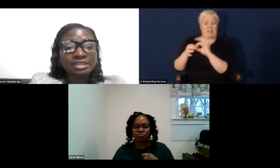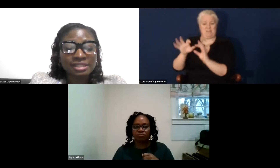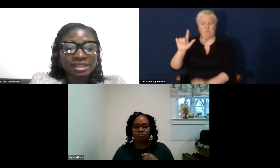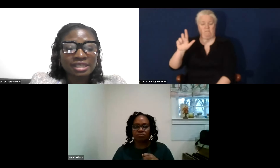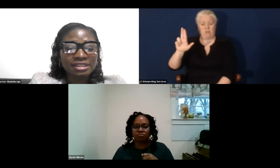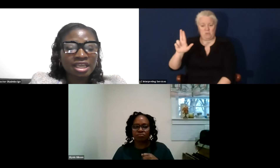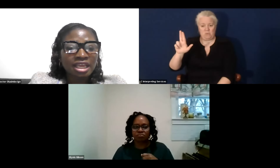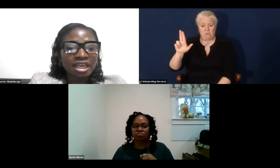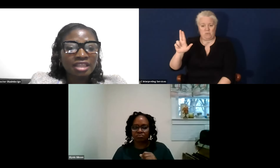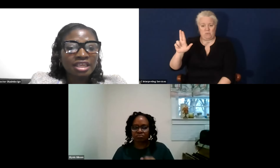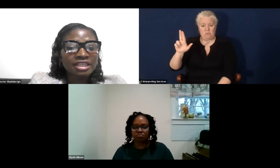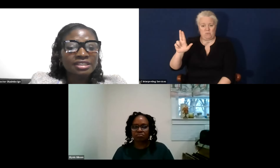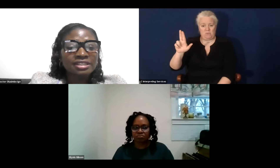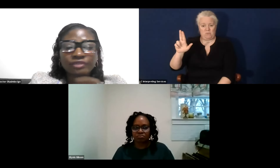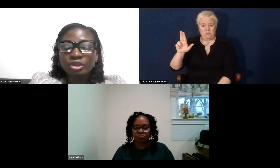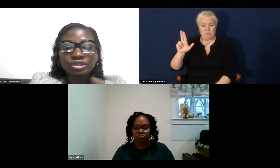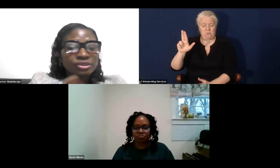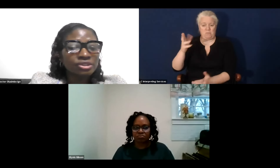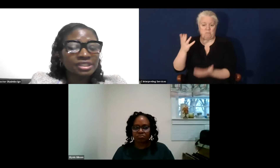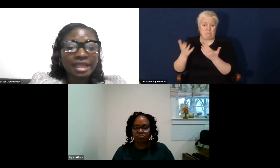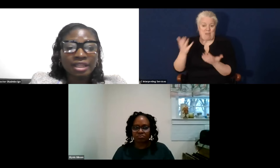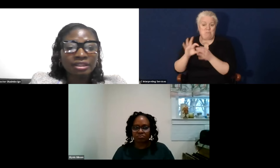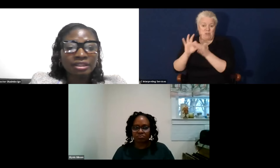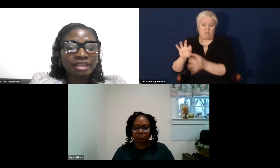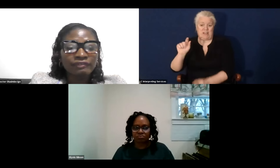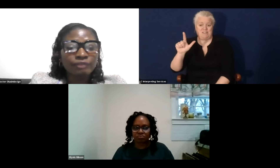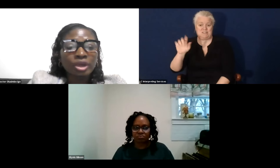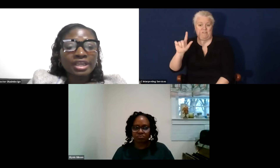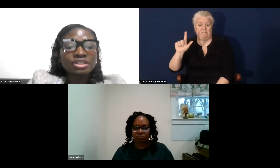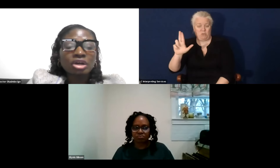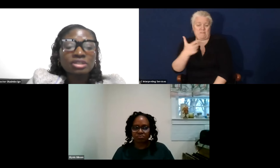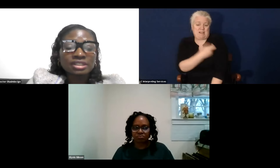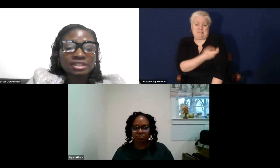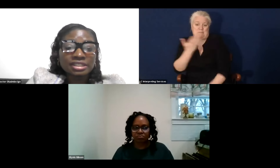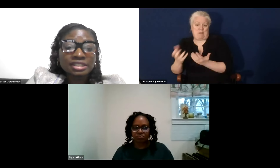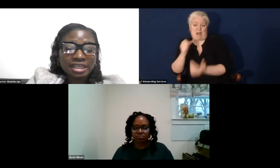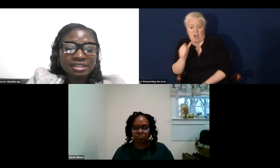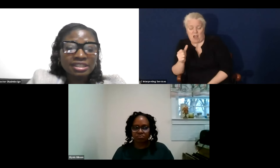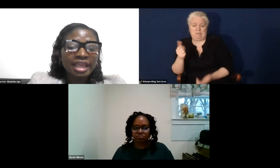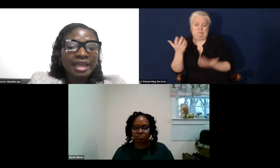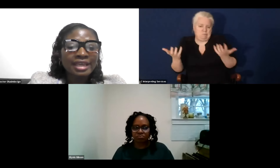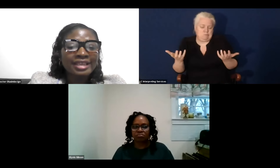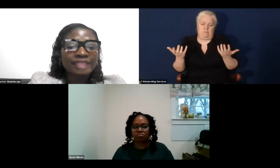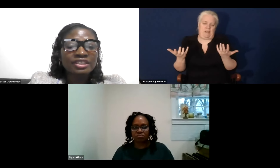It's hard to tell. If what is causing dizziness if you have an allergic reaction and difficulty breathing and hives, that is a severe allergic reaction to the flu you should probably check with your provider before you go ahead and try the COVID vaccine. But if the dizziness is not a reaction and you're not able to say that it is the flu vaccine that led to the dizziness, then it is difficult to tell what is causing the dizziness an if this vaccine will do the same thing. Thank you.